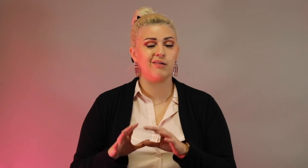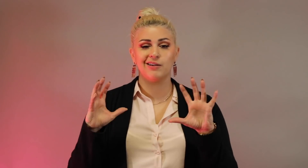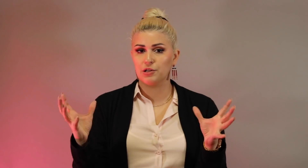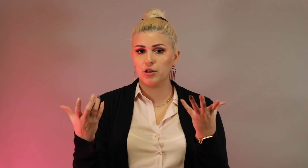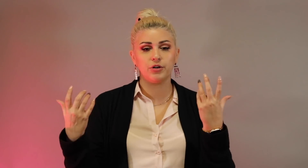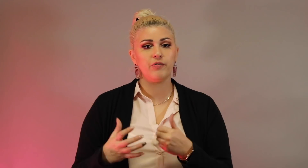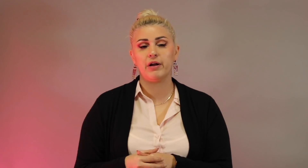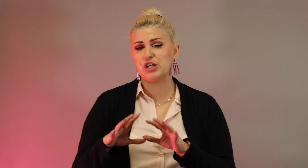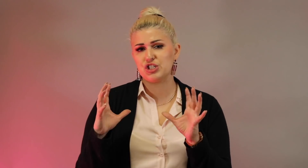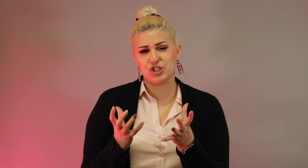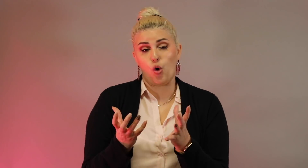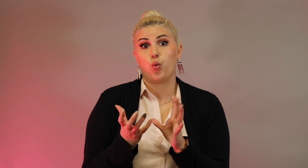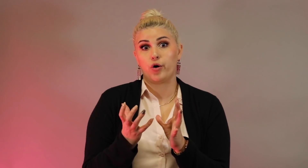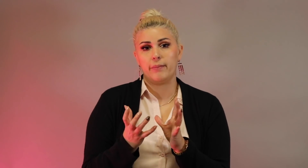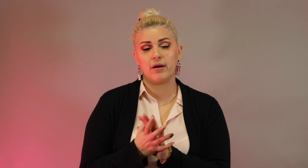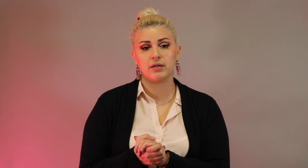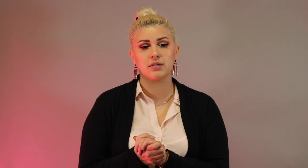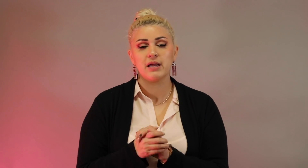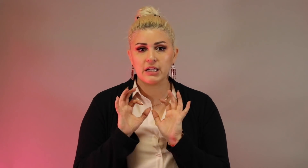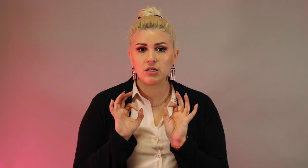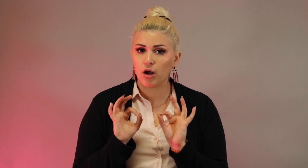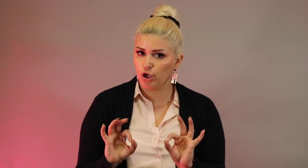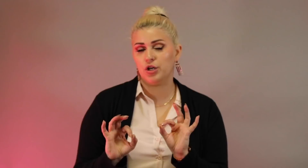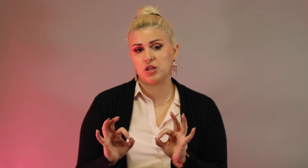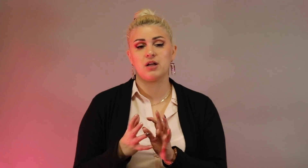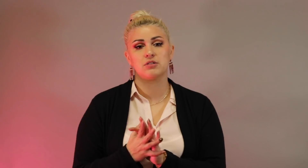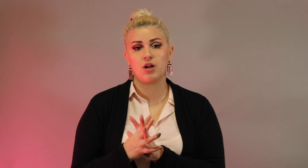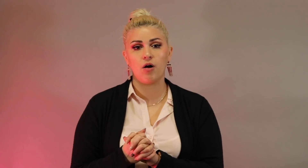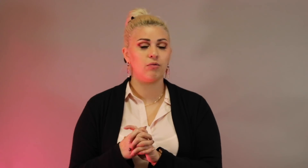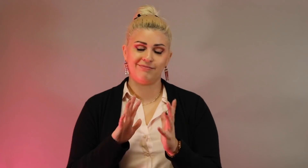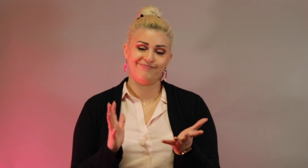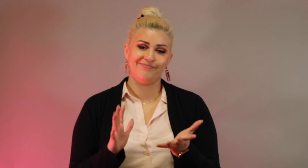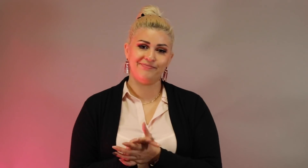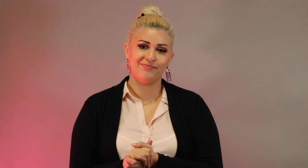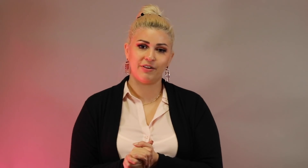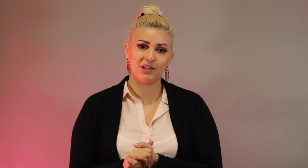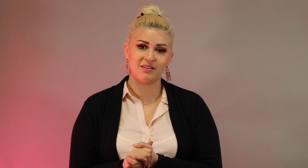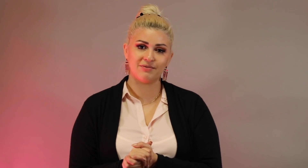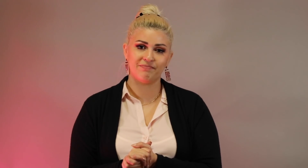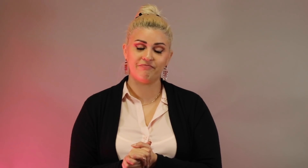So learn the variations and don't worry about it. It's a good thing to know different things.